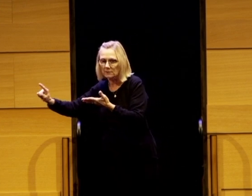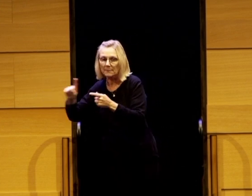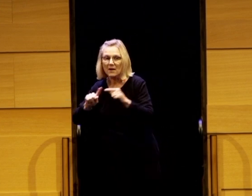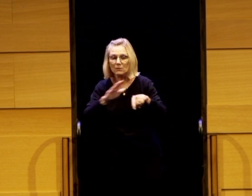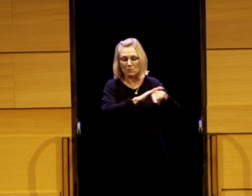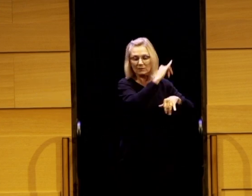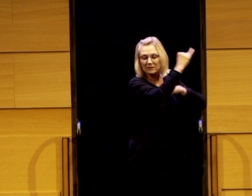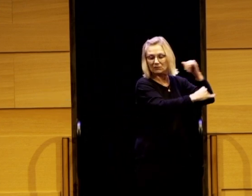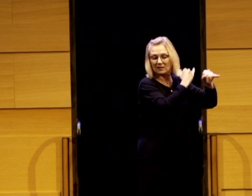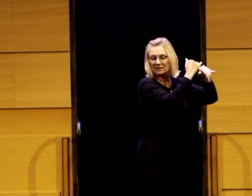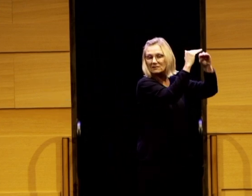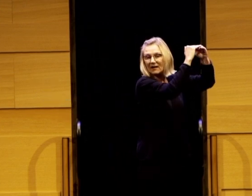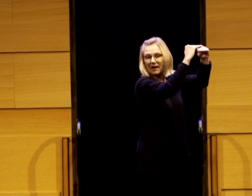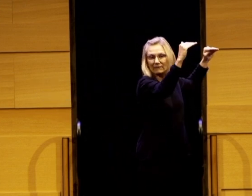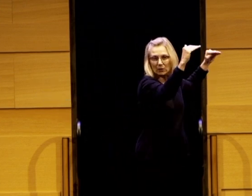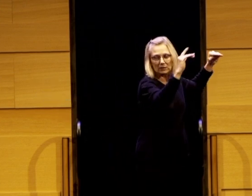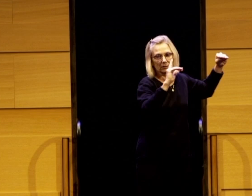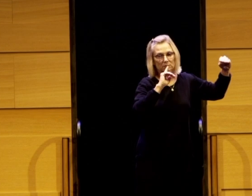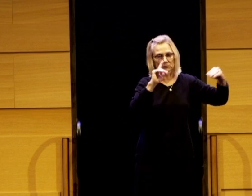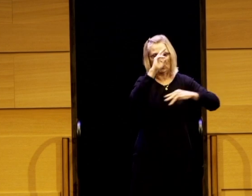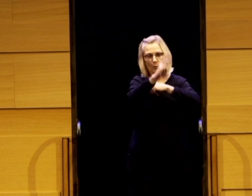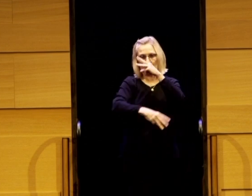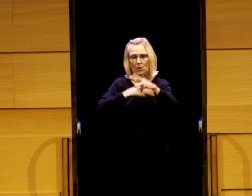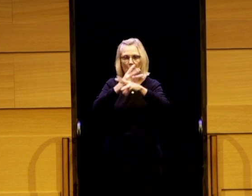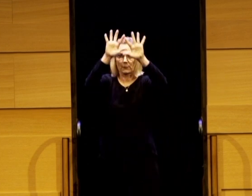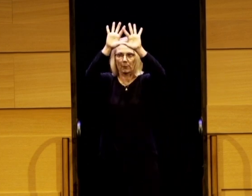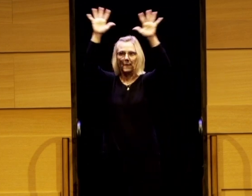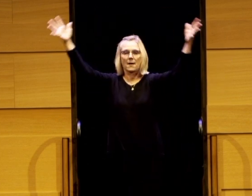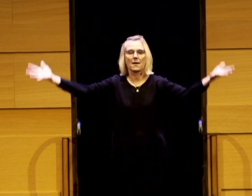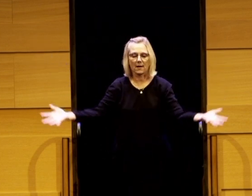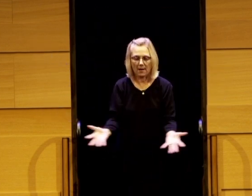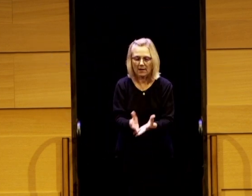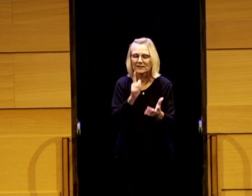But on an international level, it is worldwide.